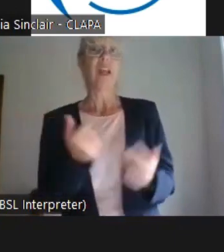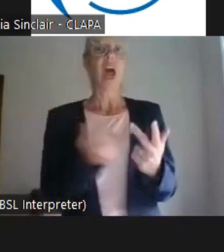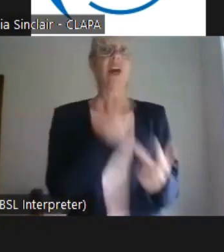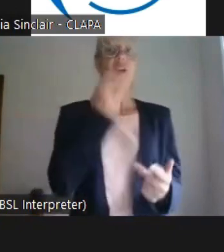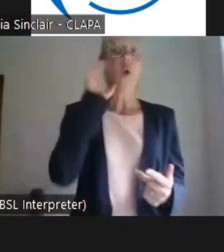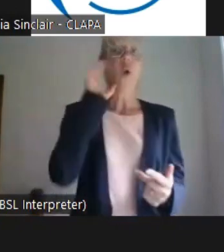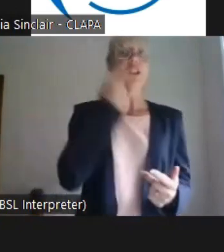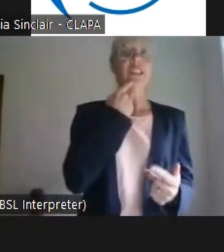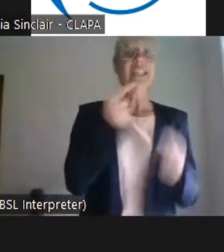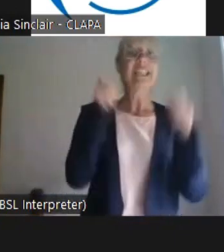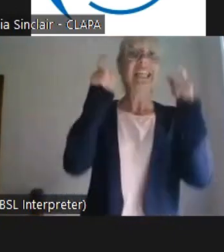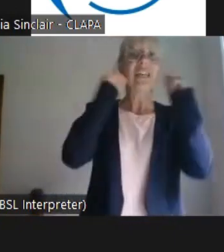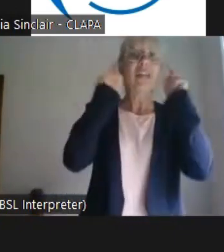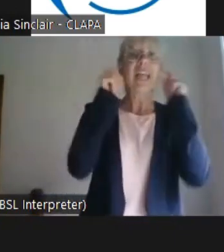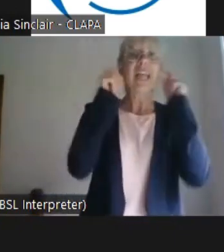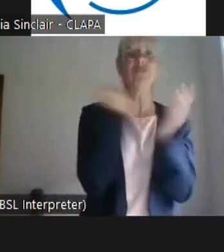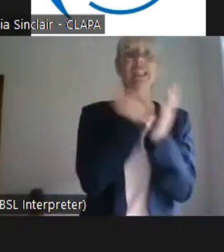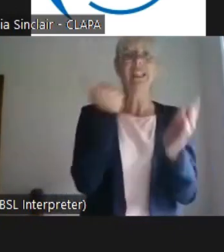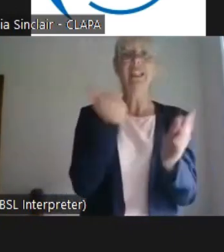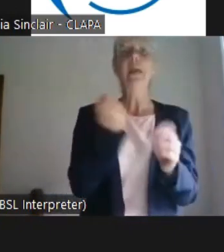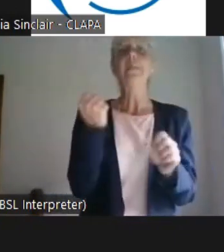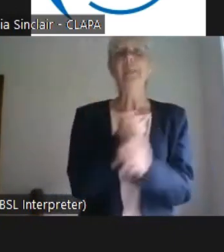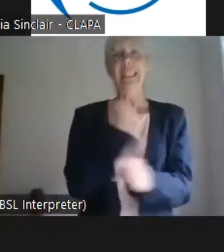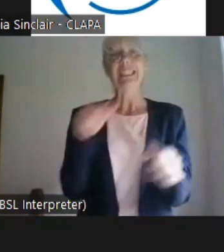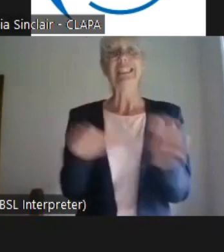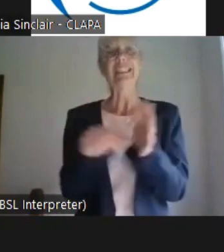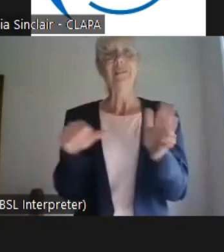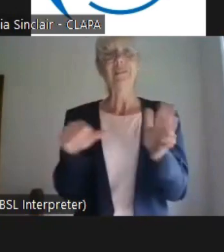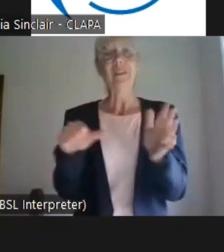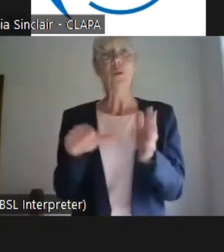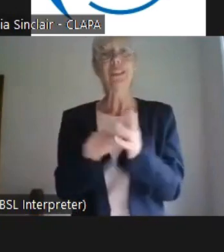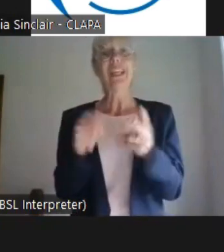of happens everywhere so it does make it really difficult to if you're faced with that decision to